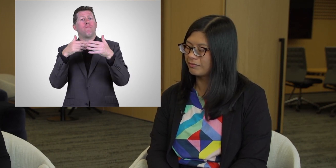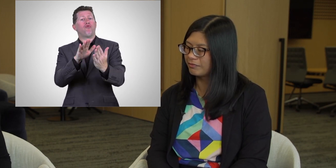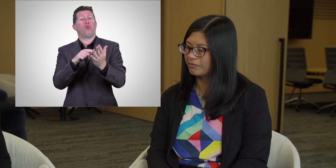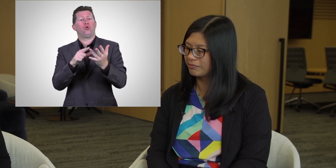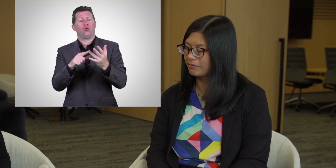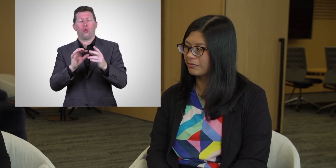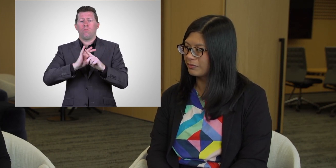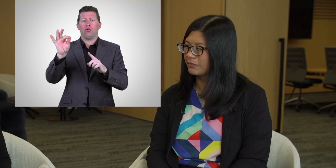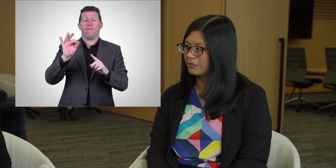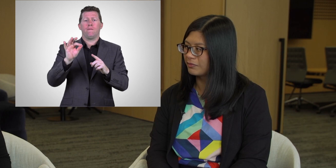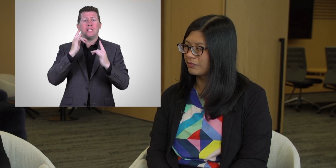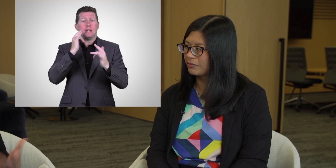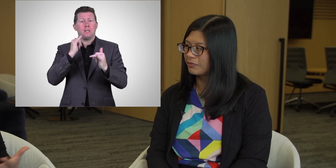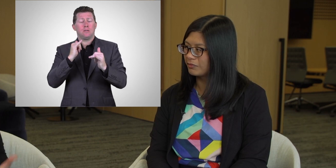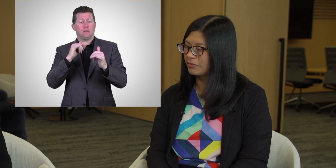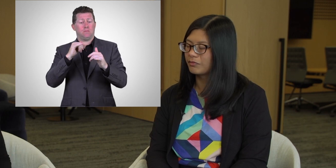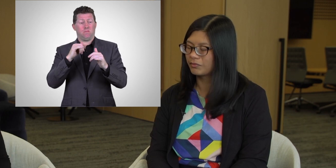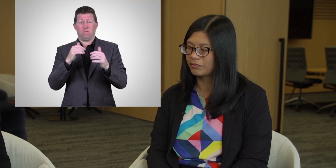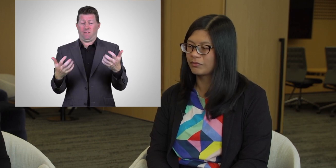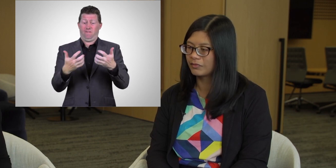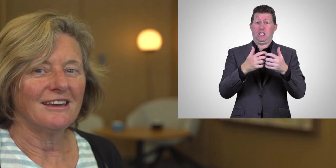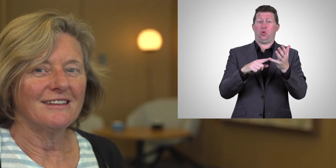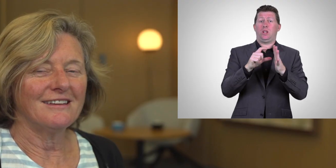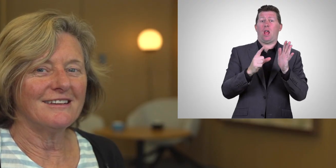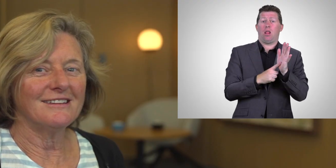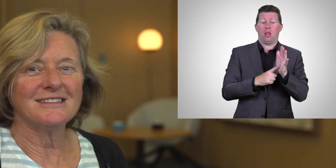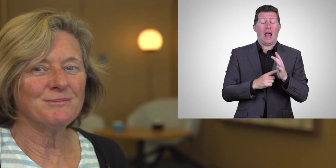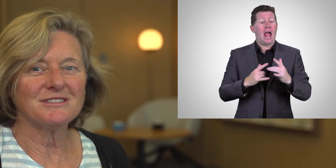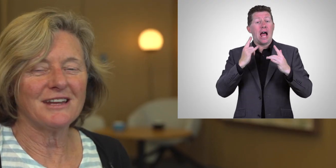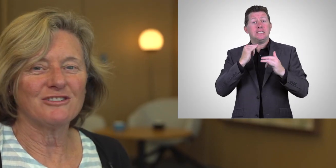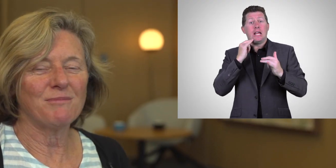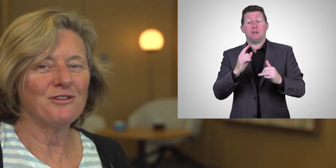assessments in terms of Universal Design for Learning. Assessments don't have to be perfect